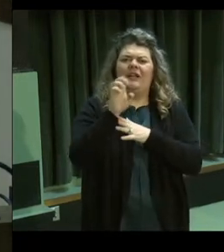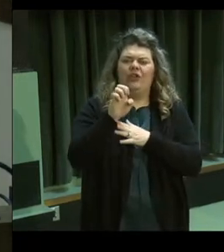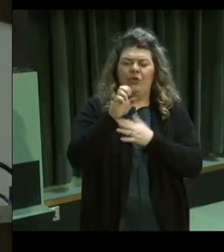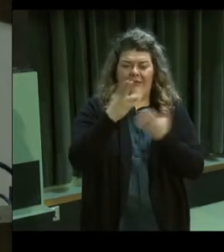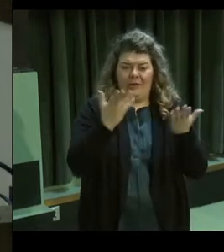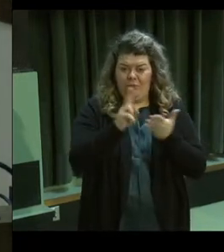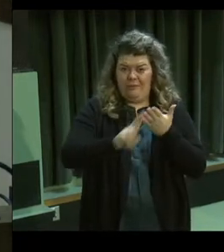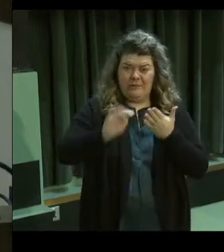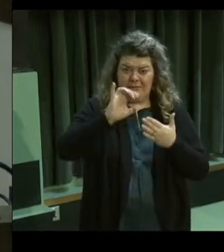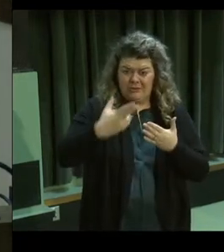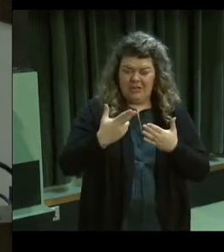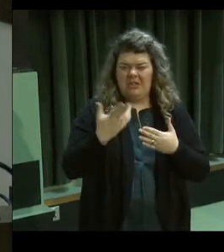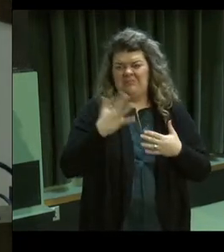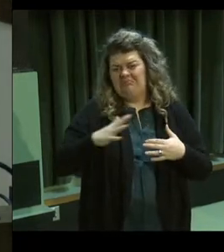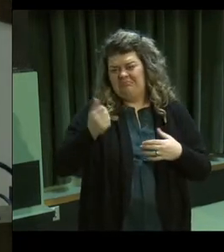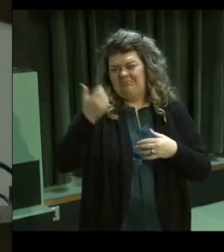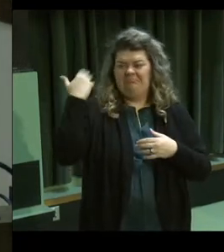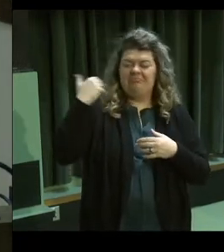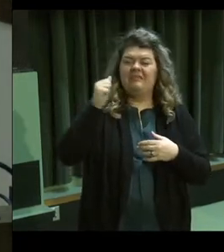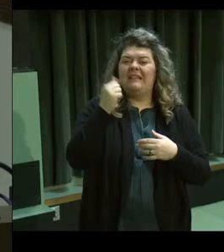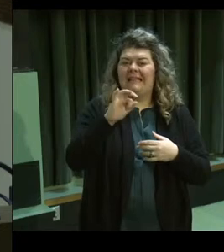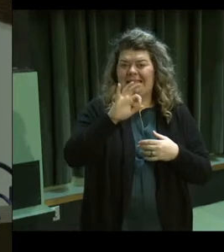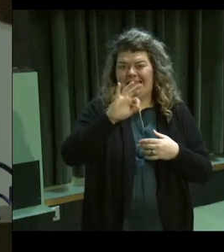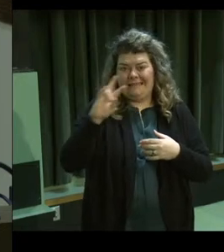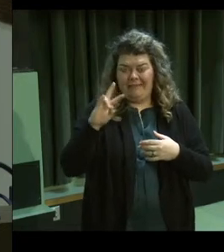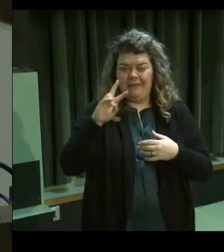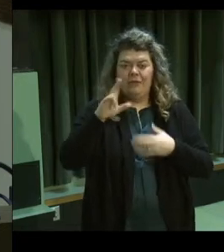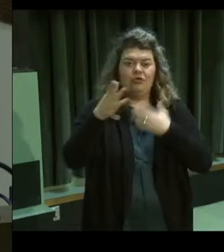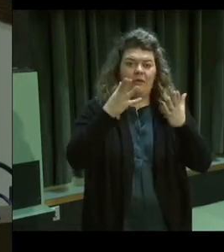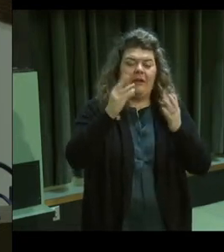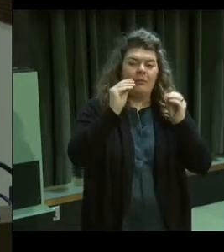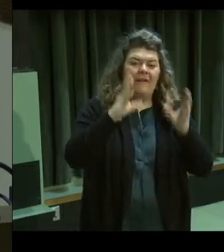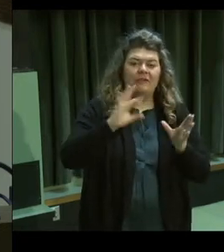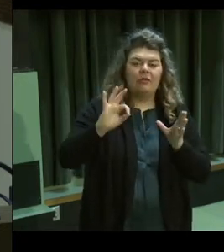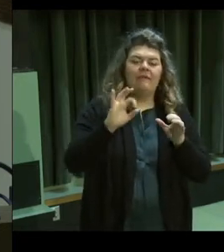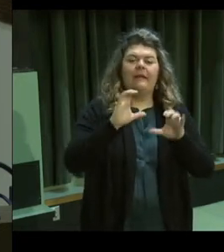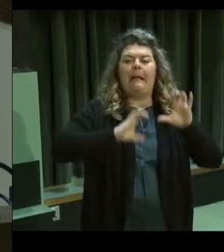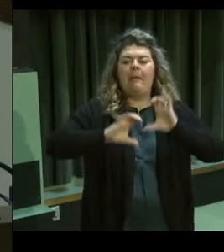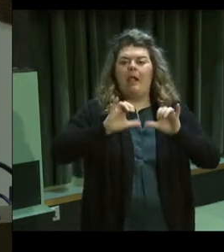his tenure at University of Michigan in 1997, and he served